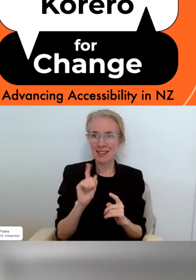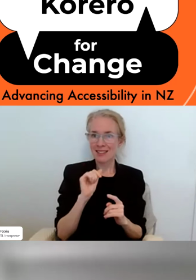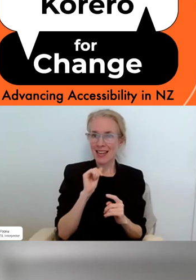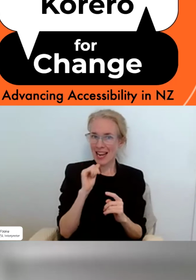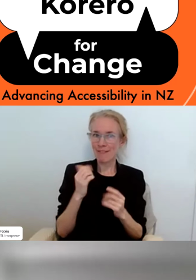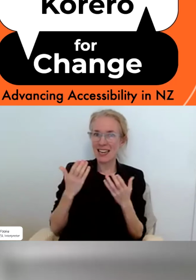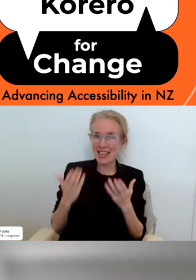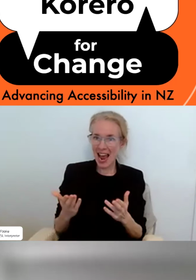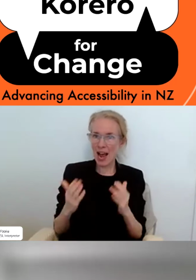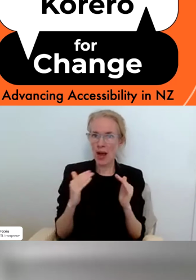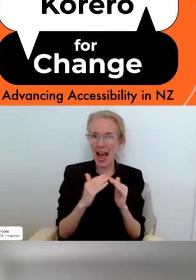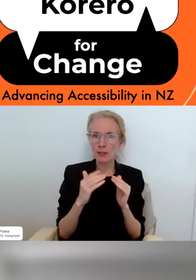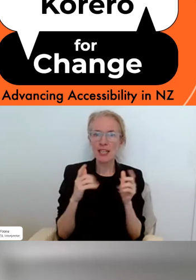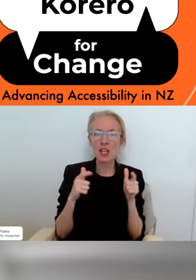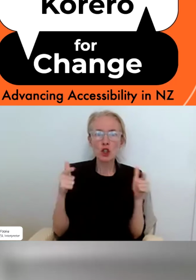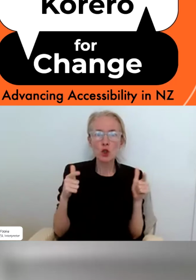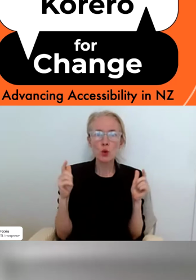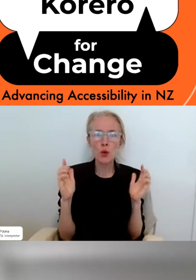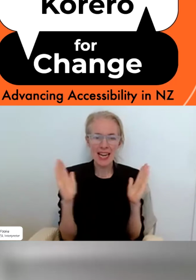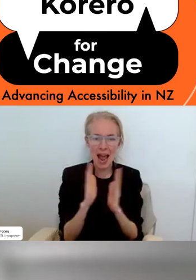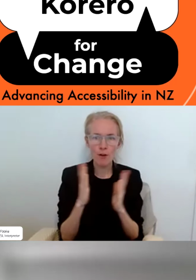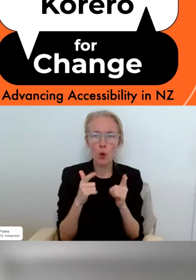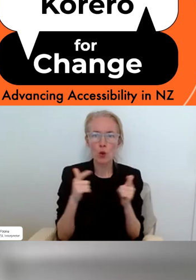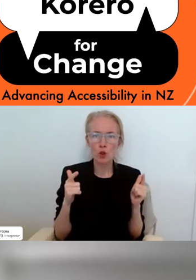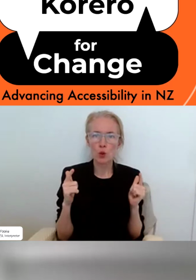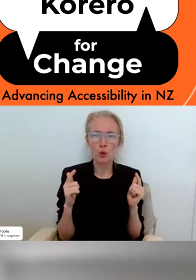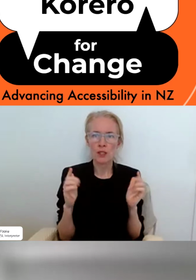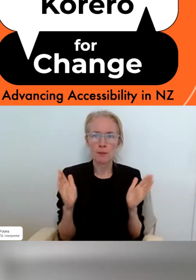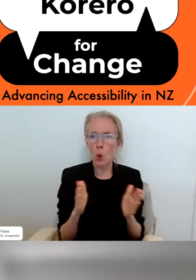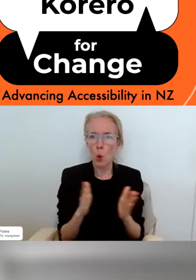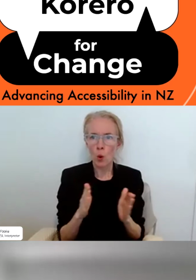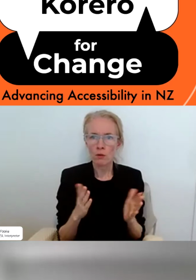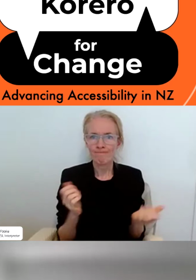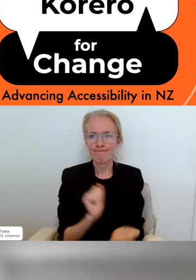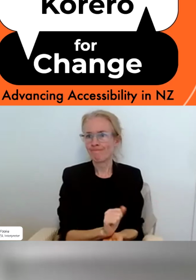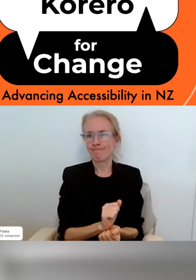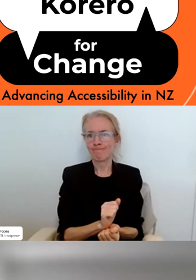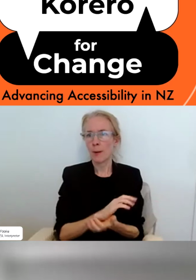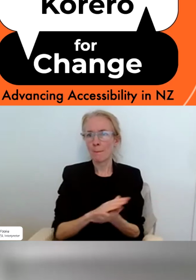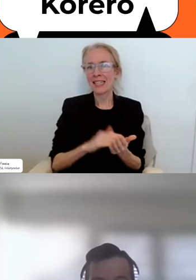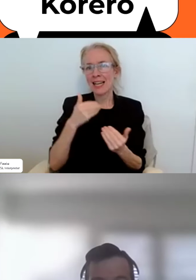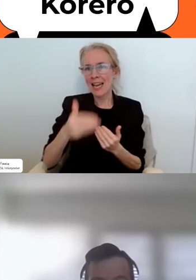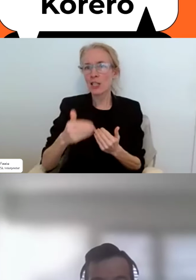properties. Awesome. Did you want to talk Juliana? Yeah, I will jump